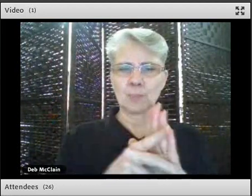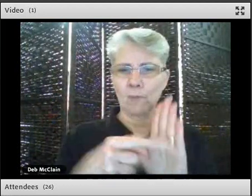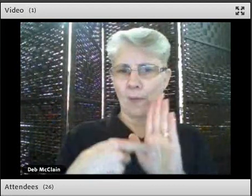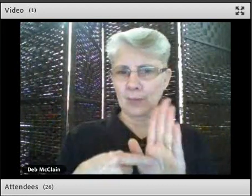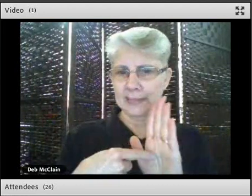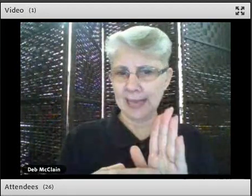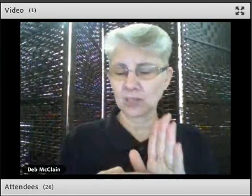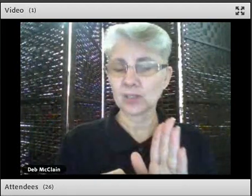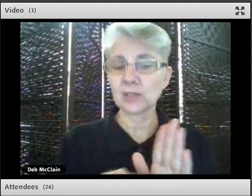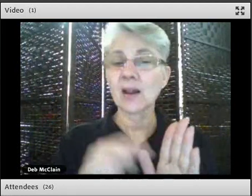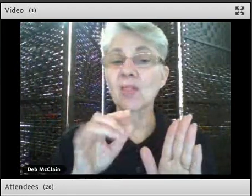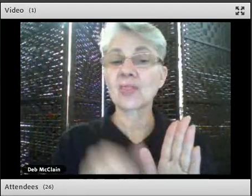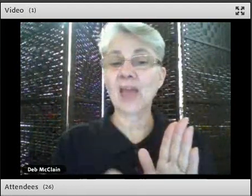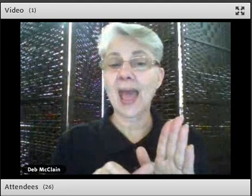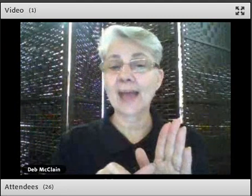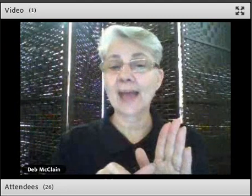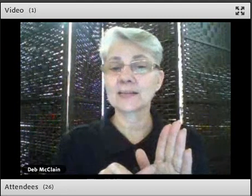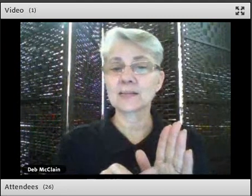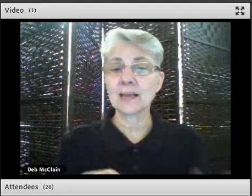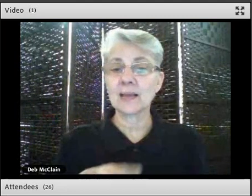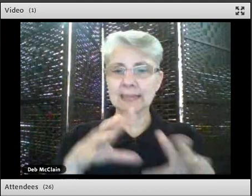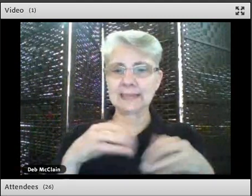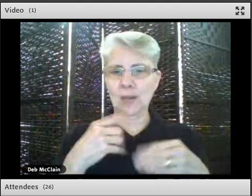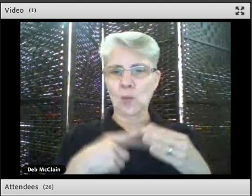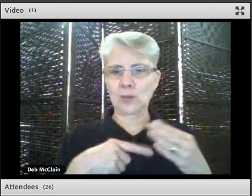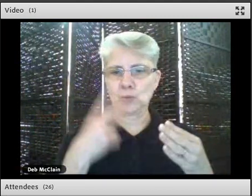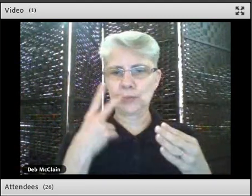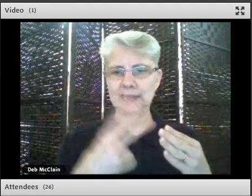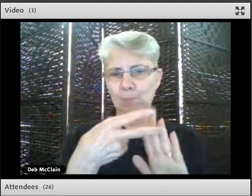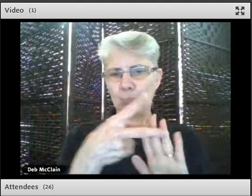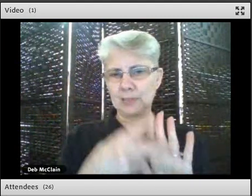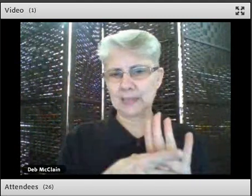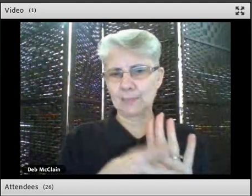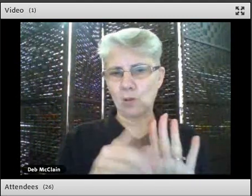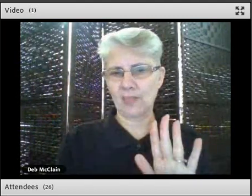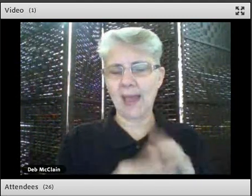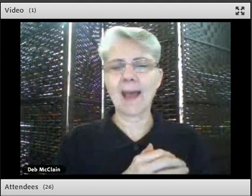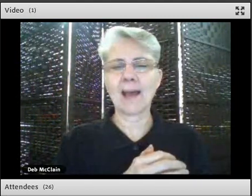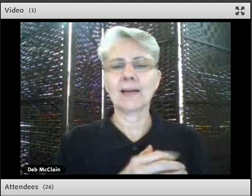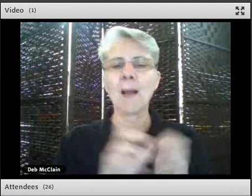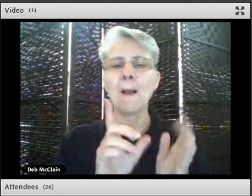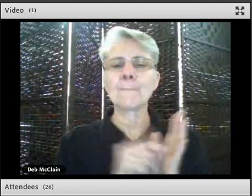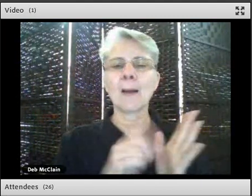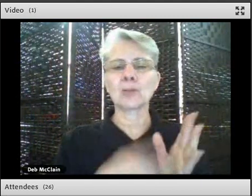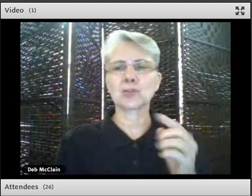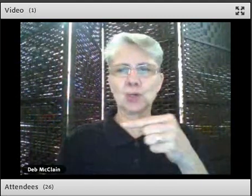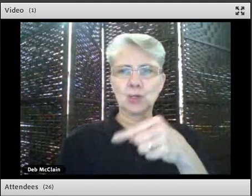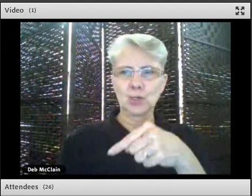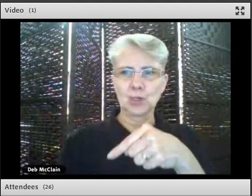than what we had for the CD audio, even though in reality it's the exact same entity.